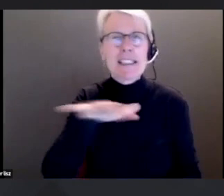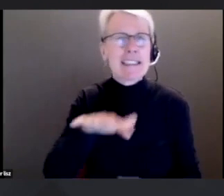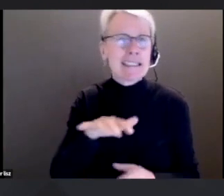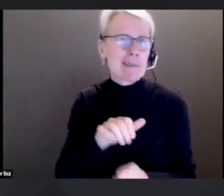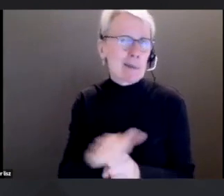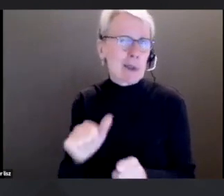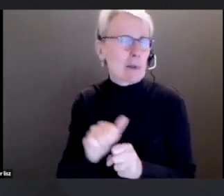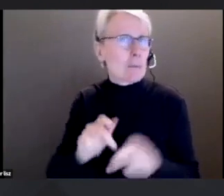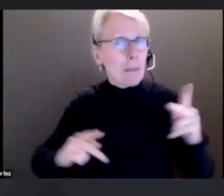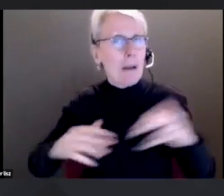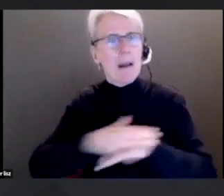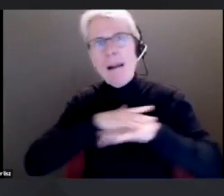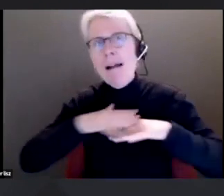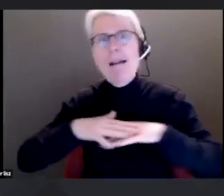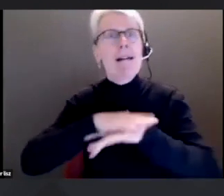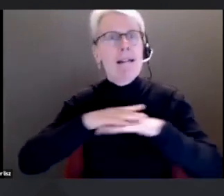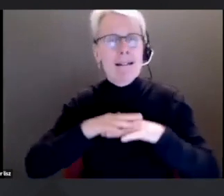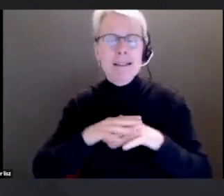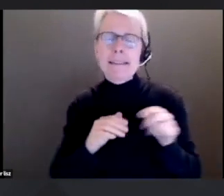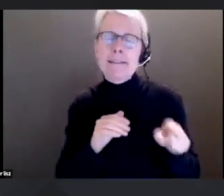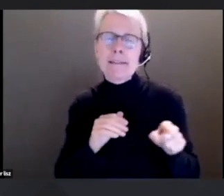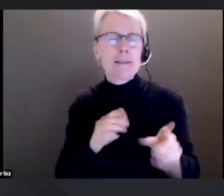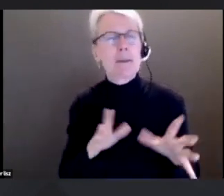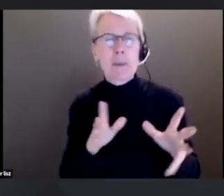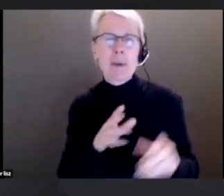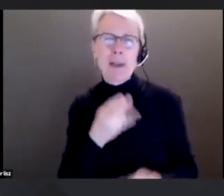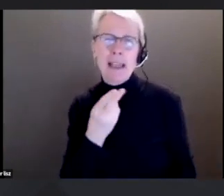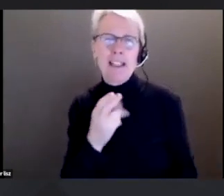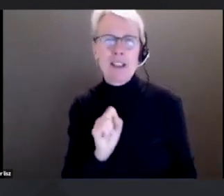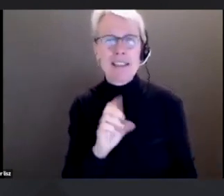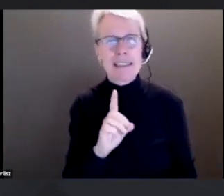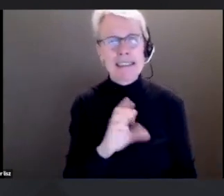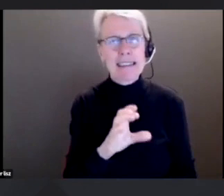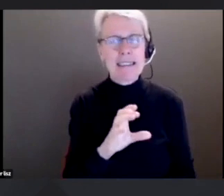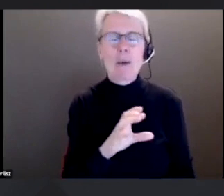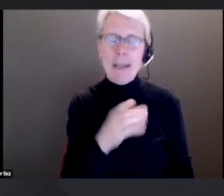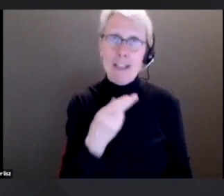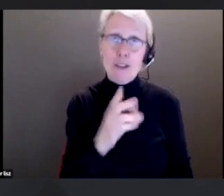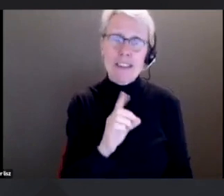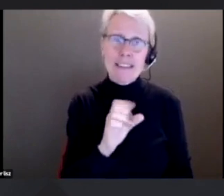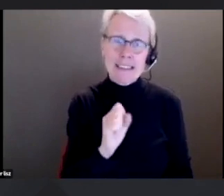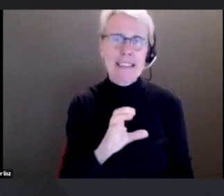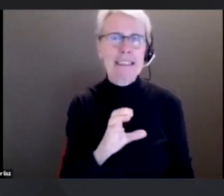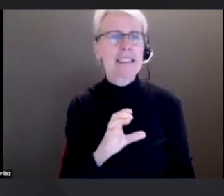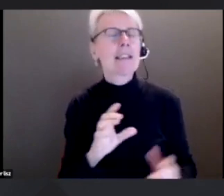you're the employment supporter, you want to make sure that you build that trust with the business owner